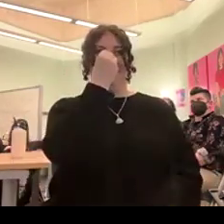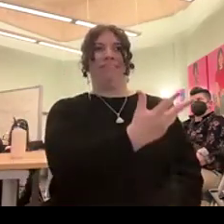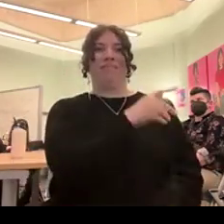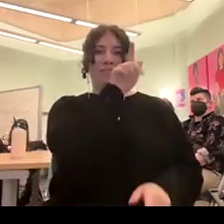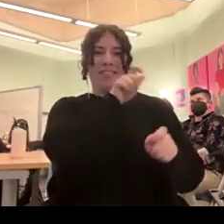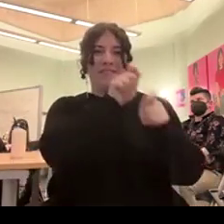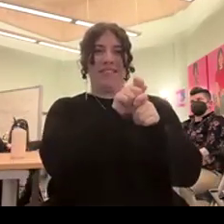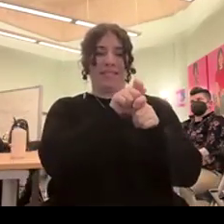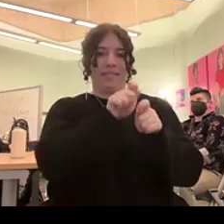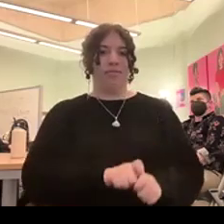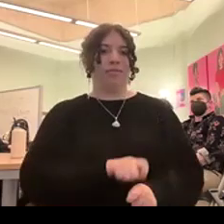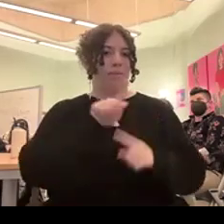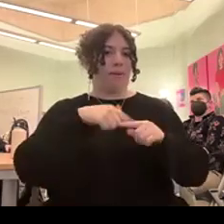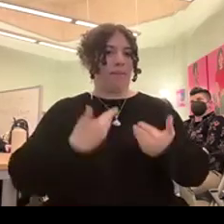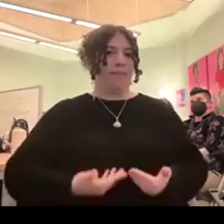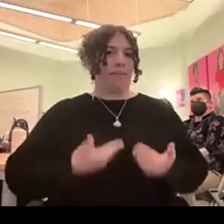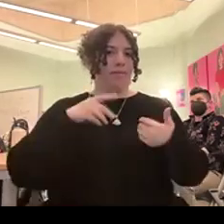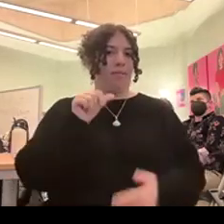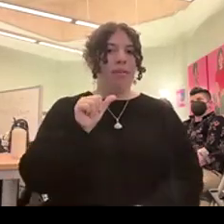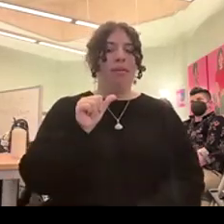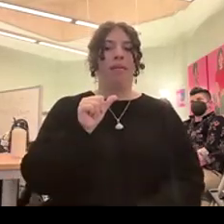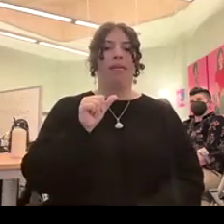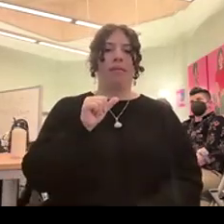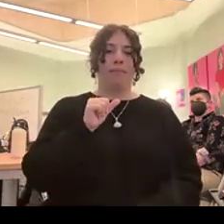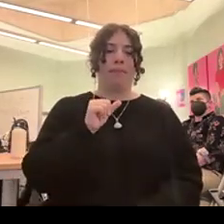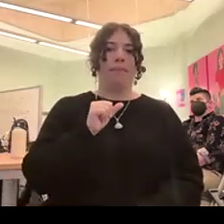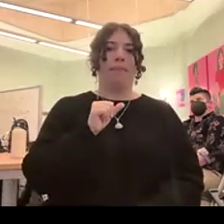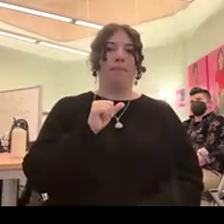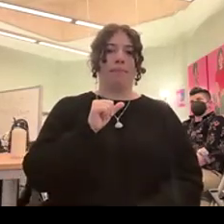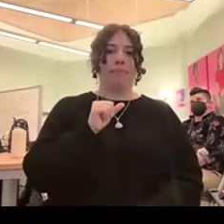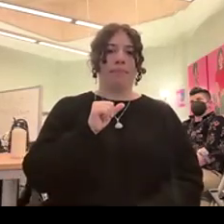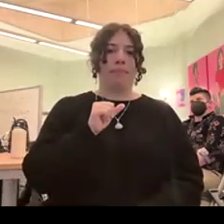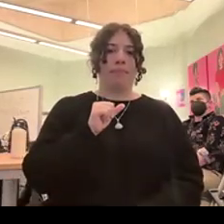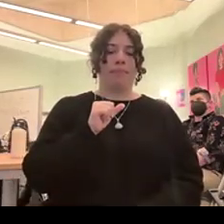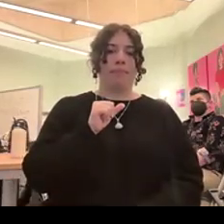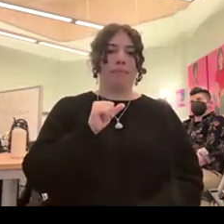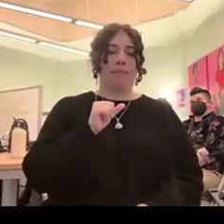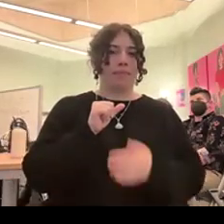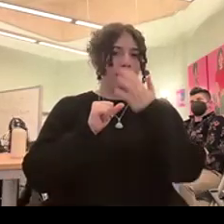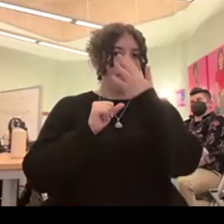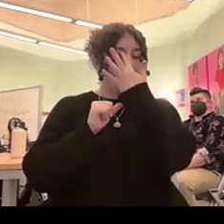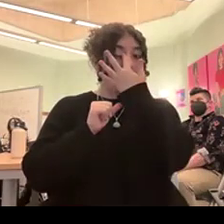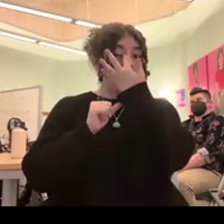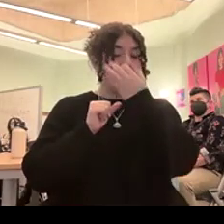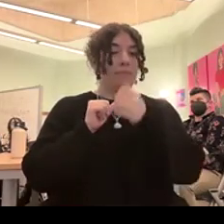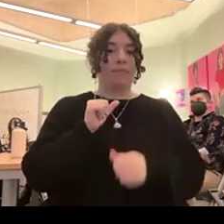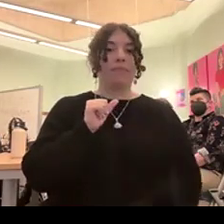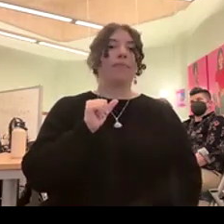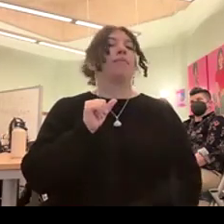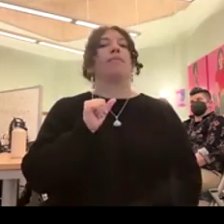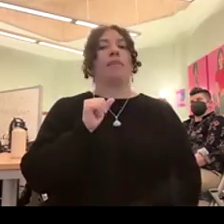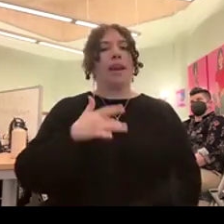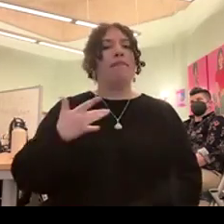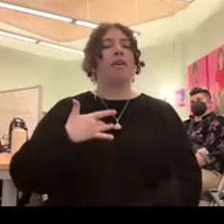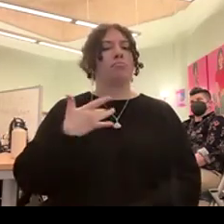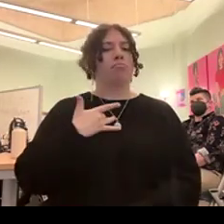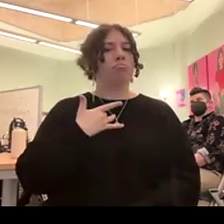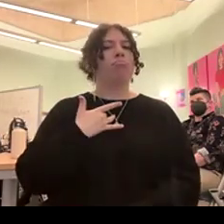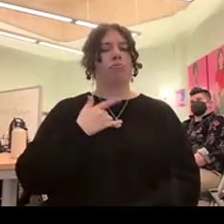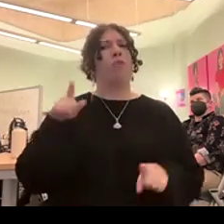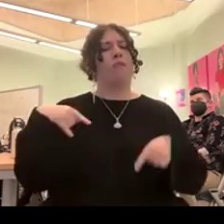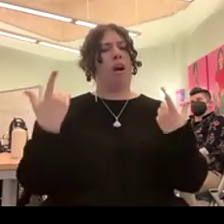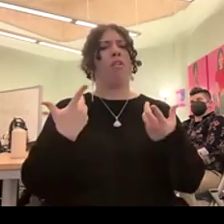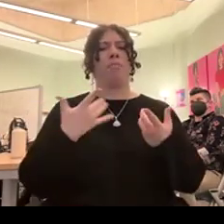without--I don't disclose any specifics, and I felt very supported so far with my team,